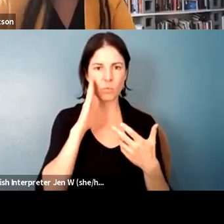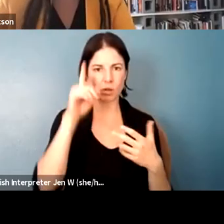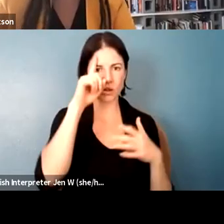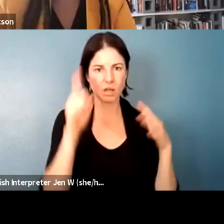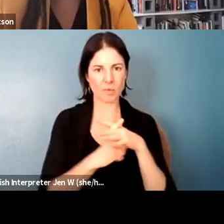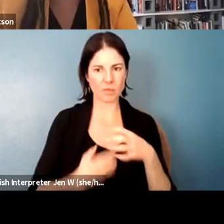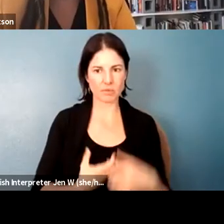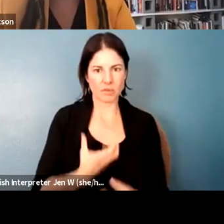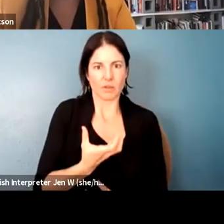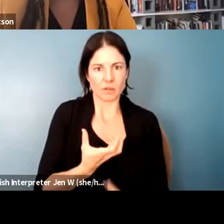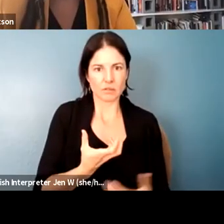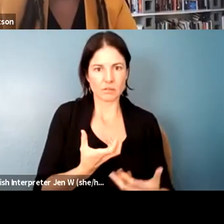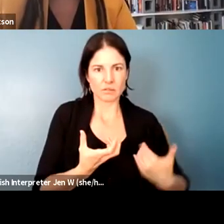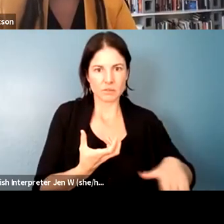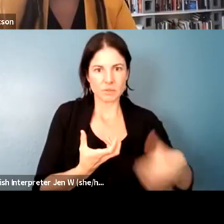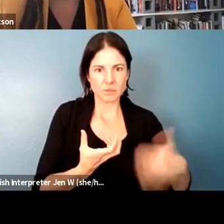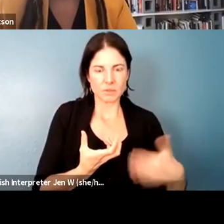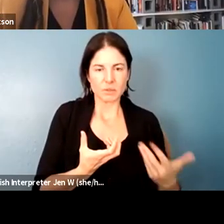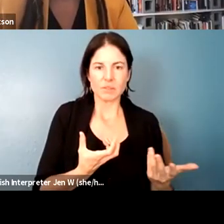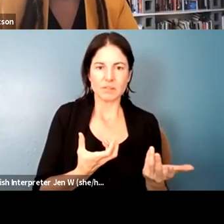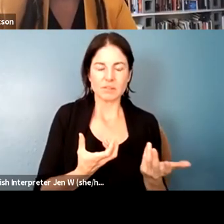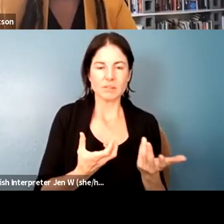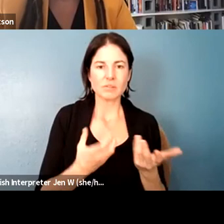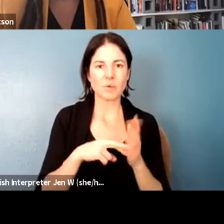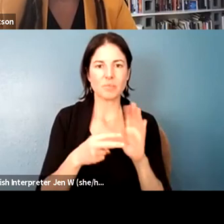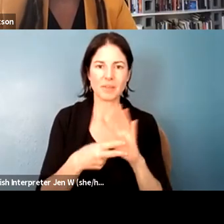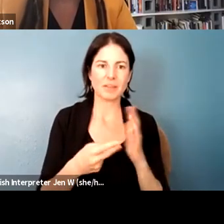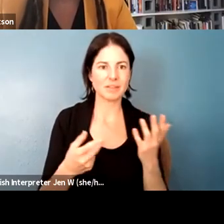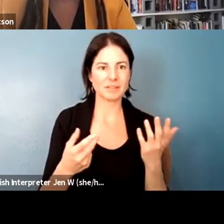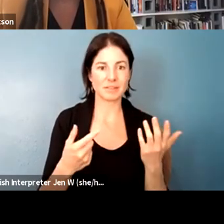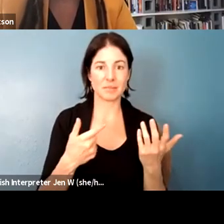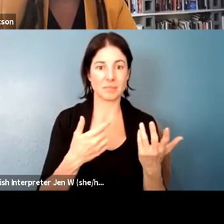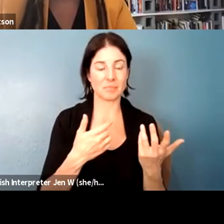I am pausing these days. gonna shout out another book by